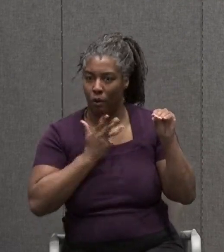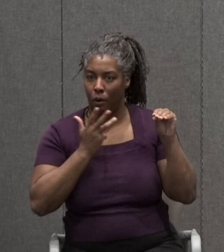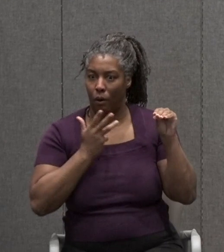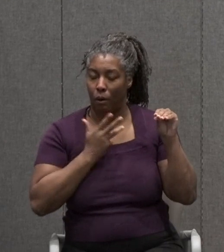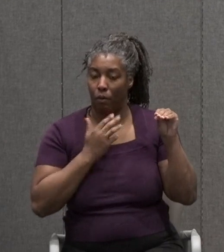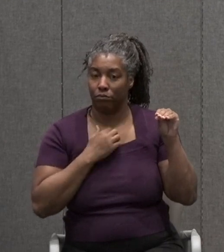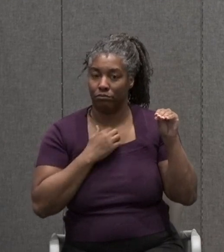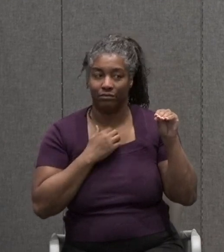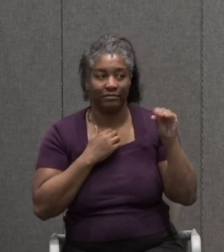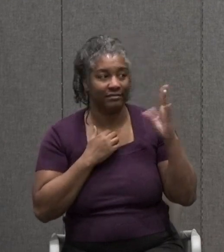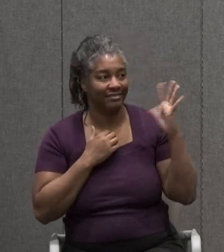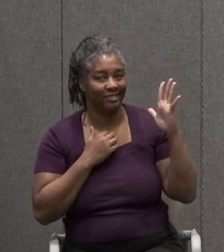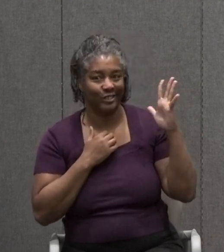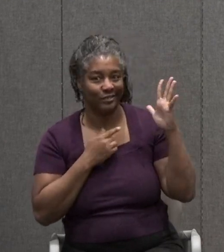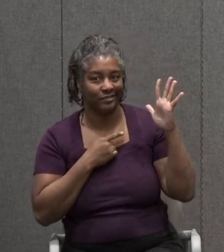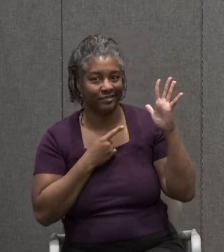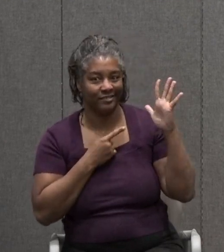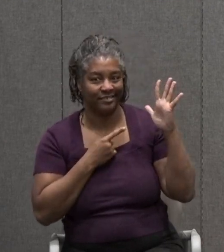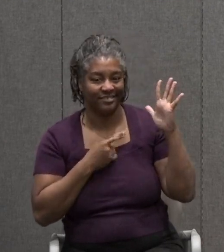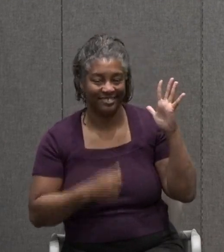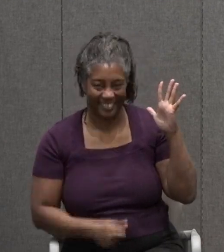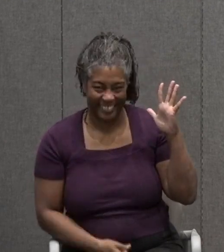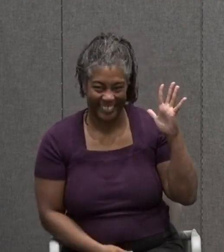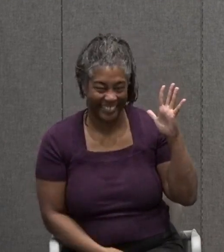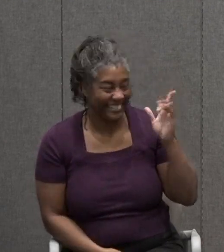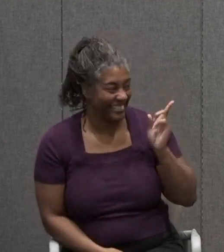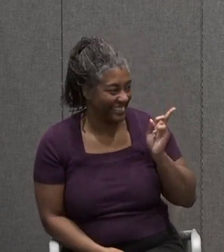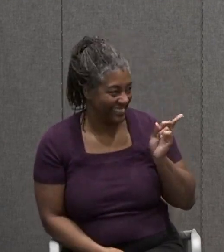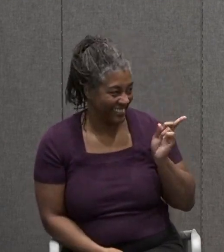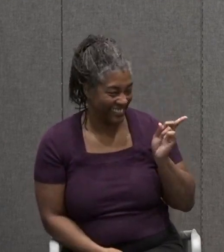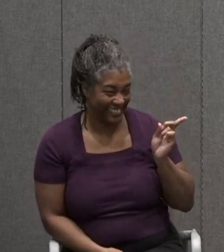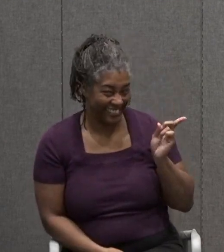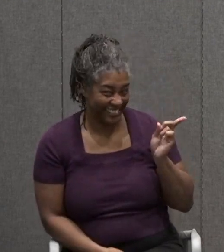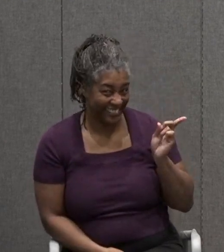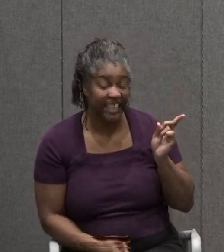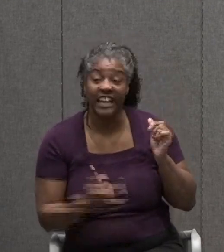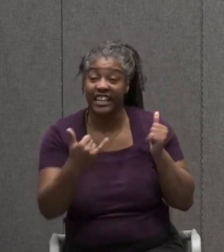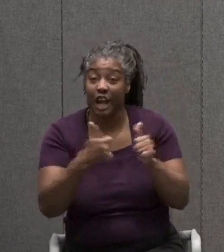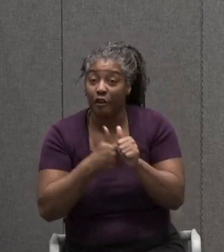and we shake it like jazz hands or crispy fingers whatever you'd like. So here we go ready?